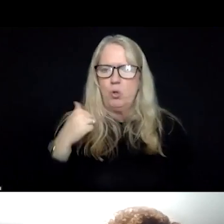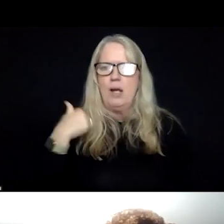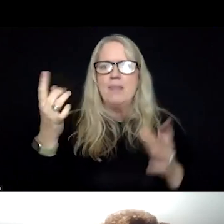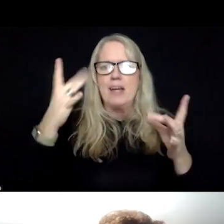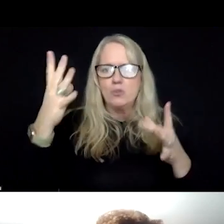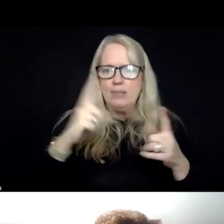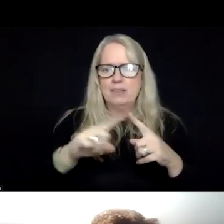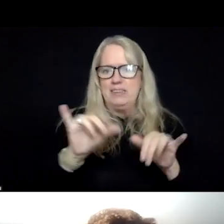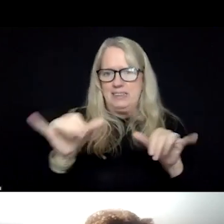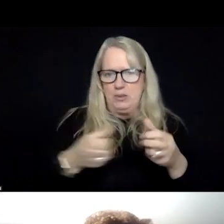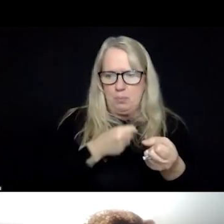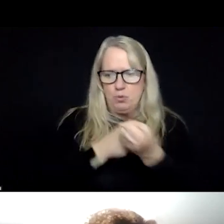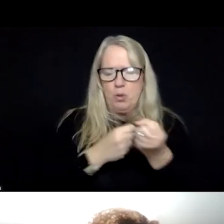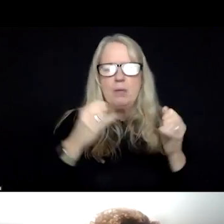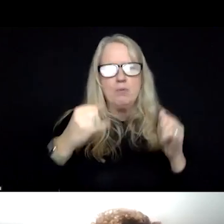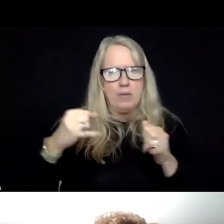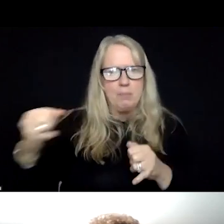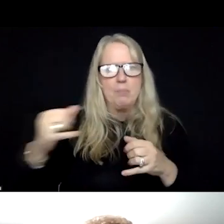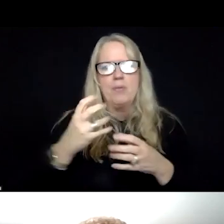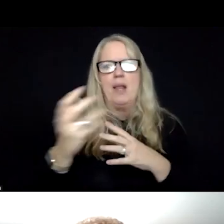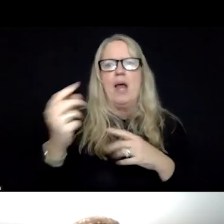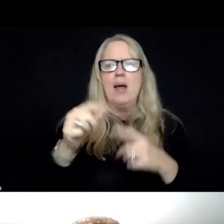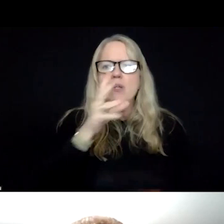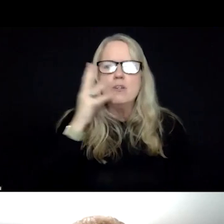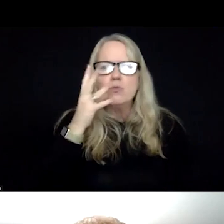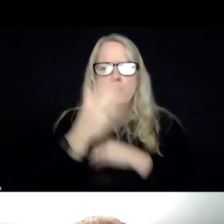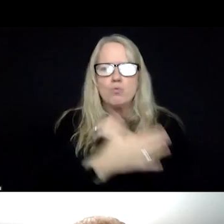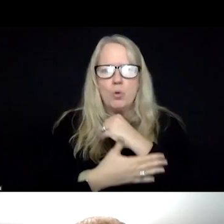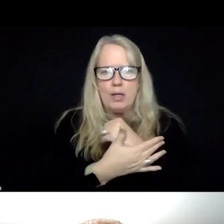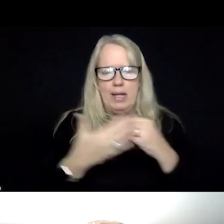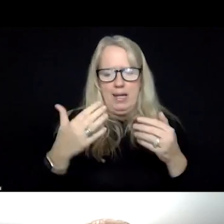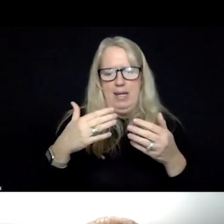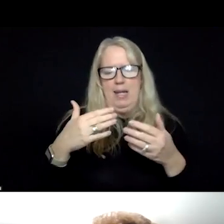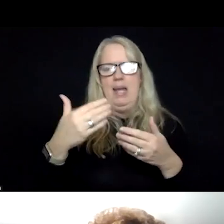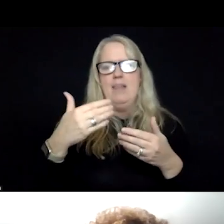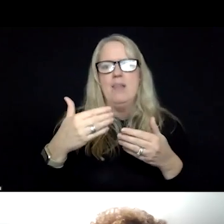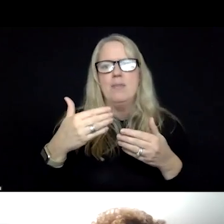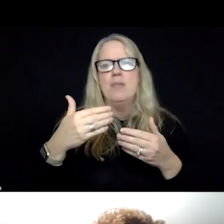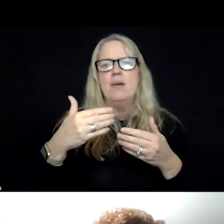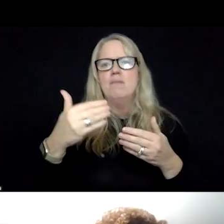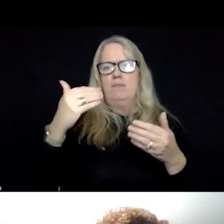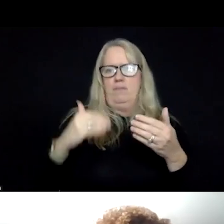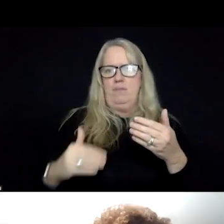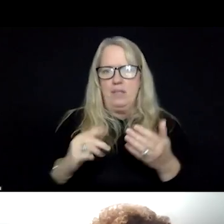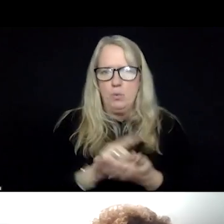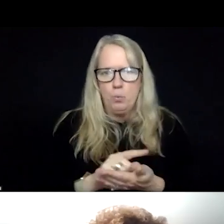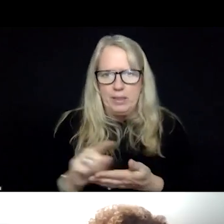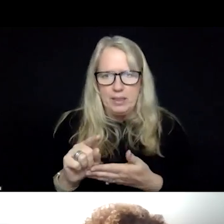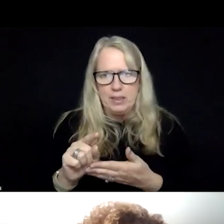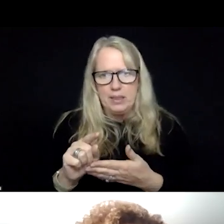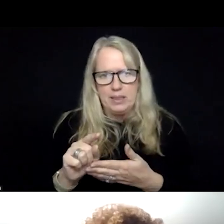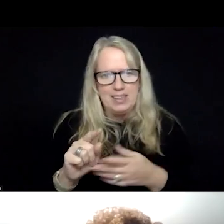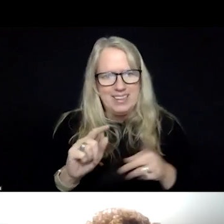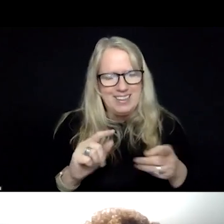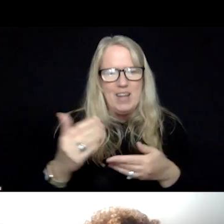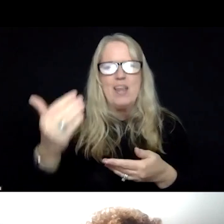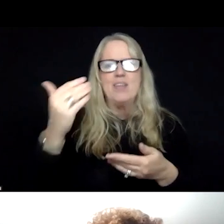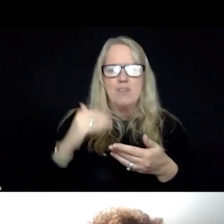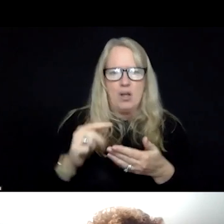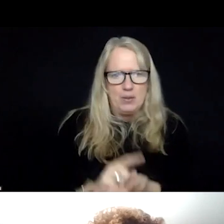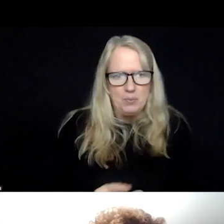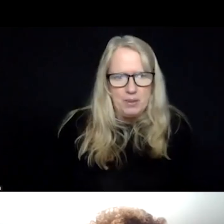SUPPORTS FOR INDIVIDUALS IN RURAL COUNTIES. THE WEEK AFTER THAT -- NEXT SLIDE, PLEASE.